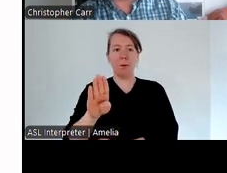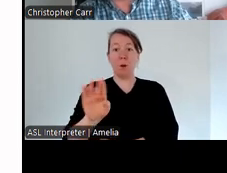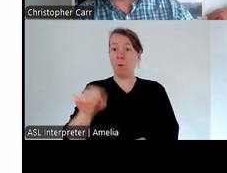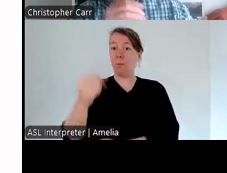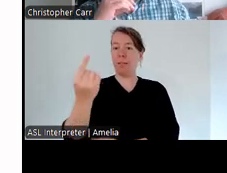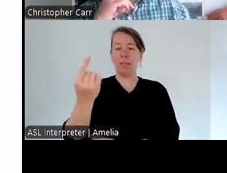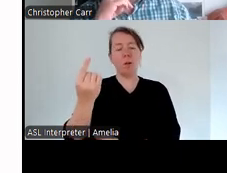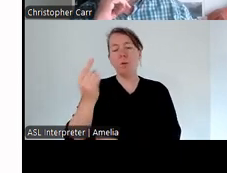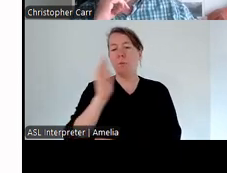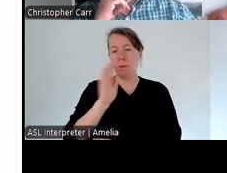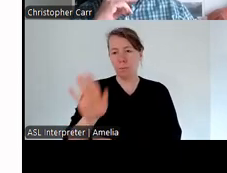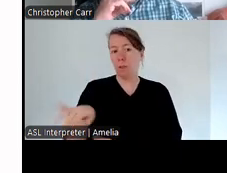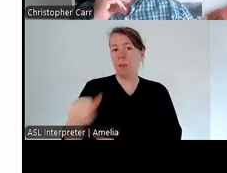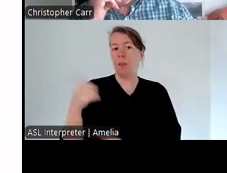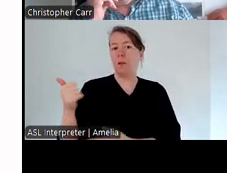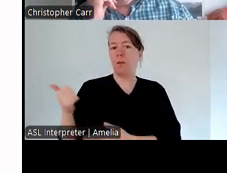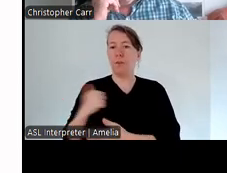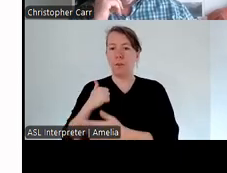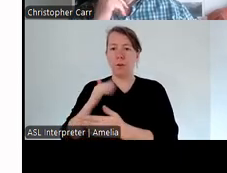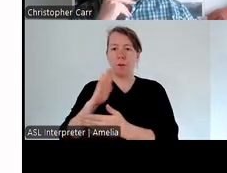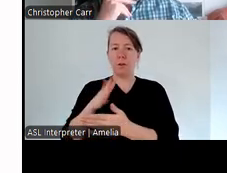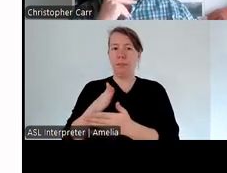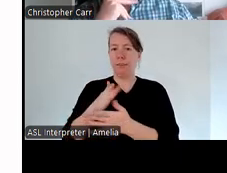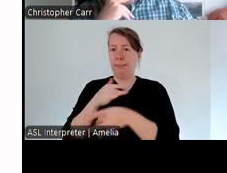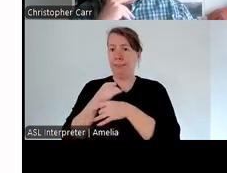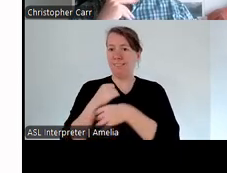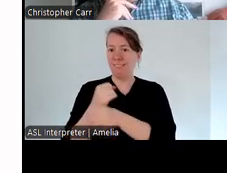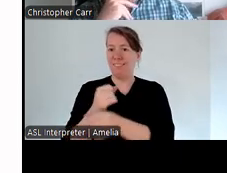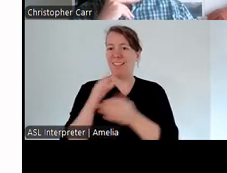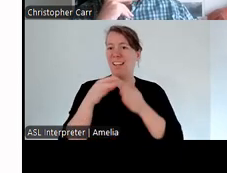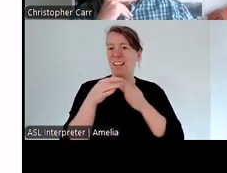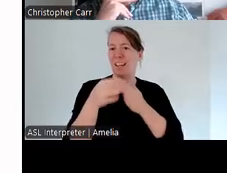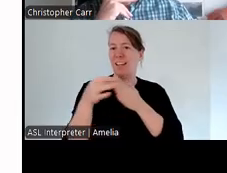MARC guide as well. So these are all things that's going to be improving in the future.